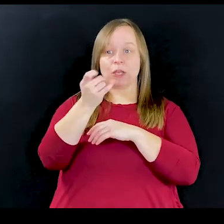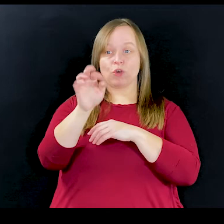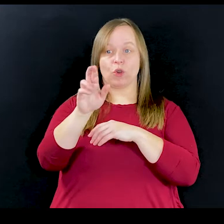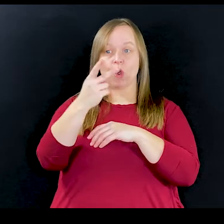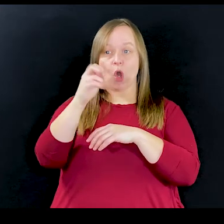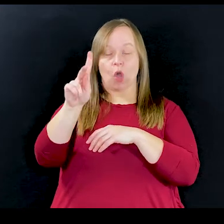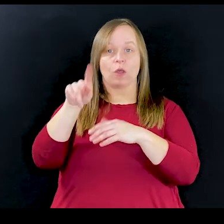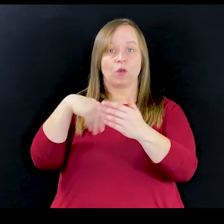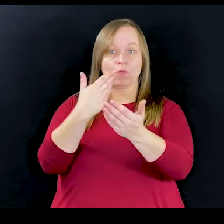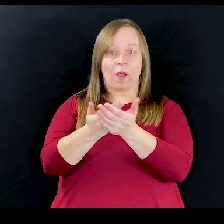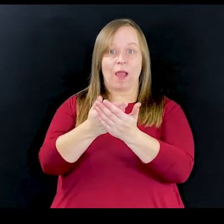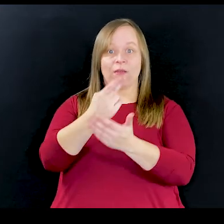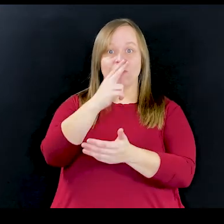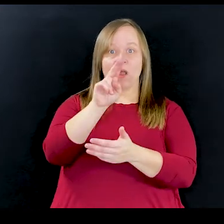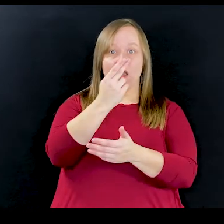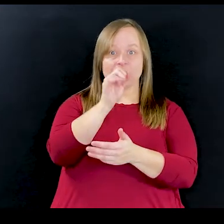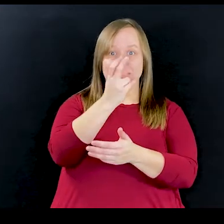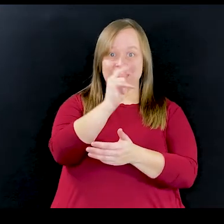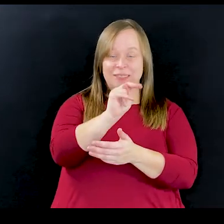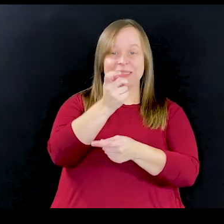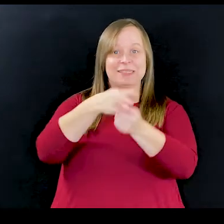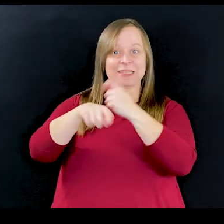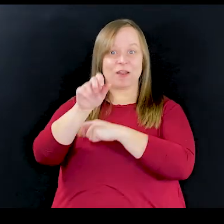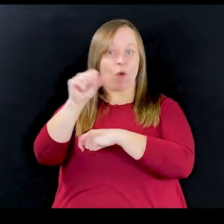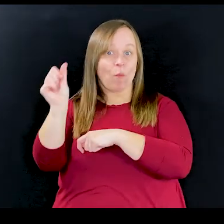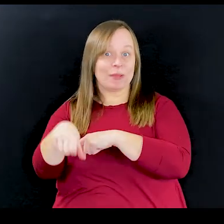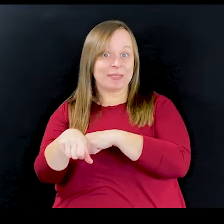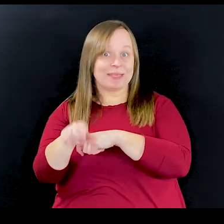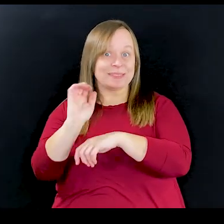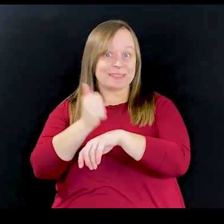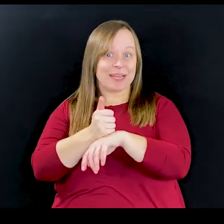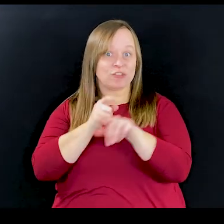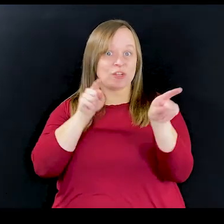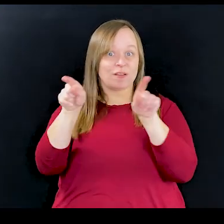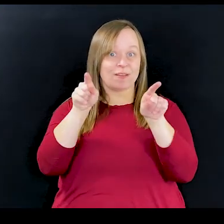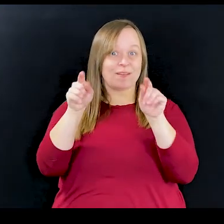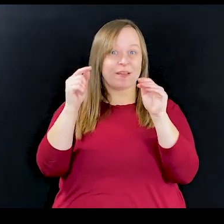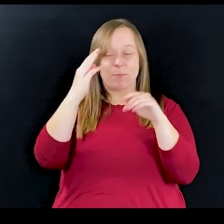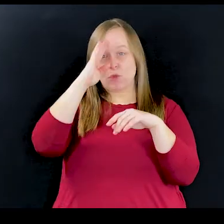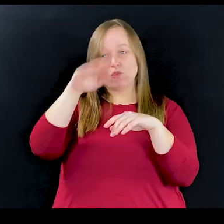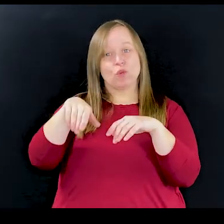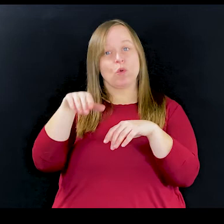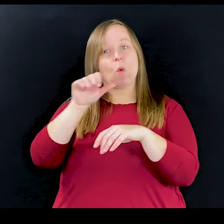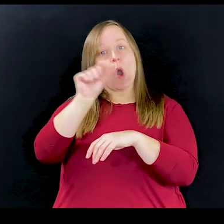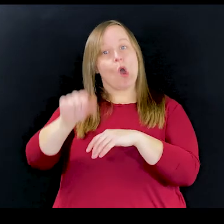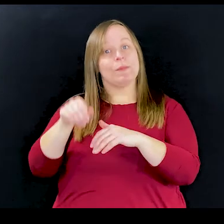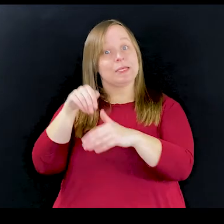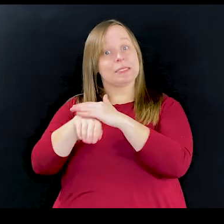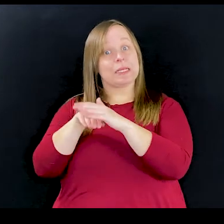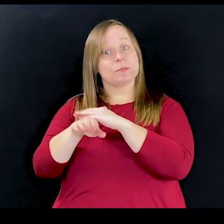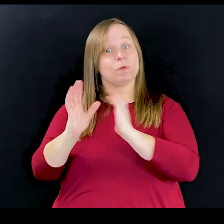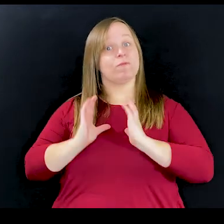chose to use the Hudson station as opposed to the Albany station, but you knew that the Albany station had